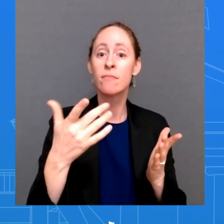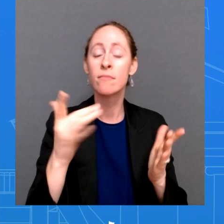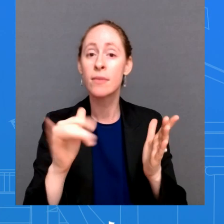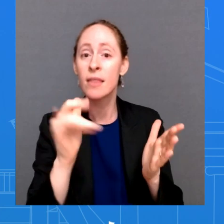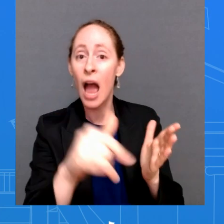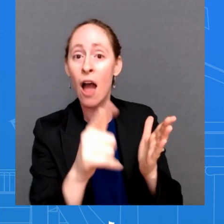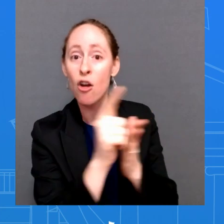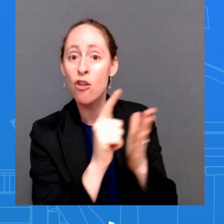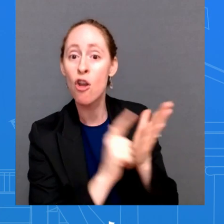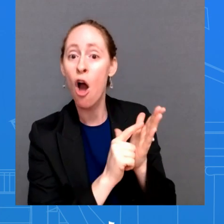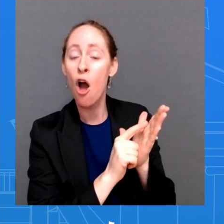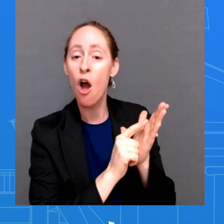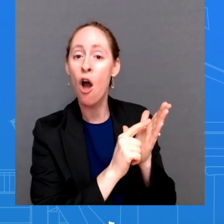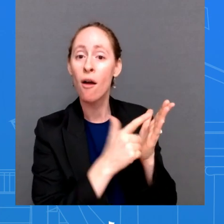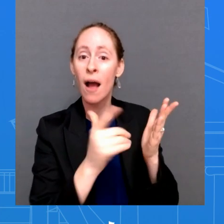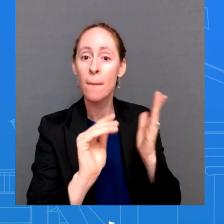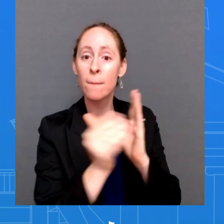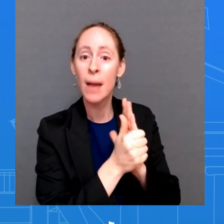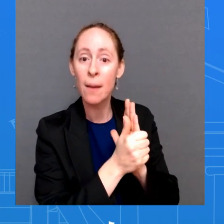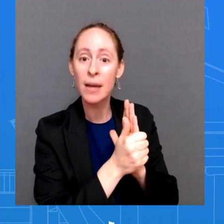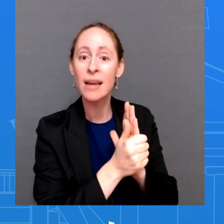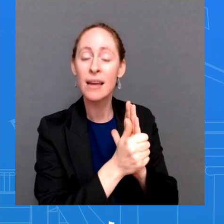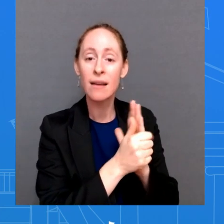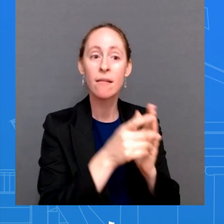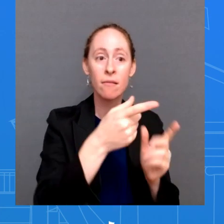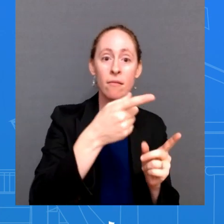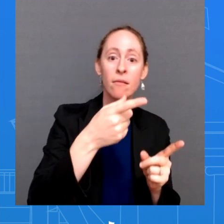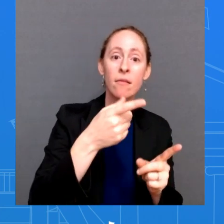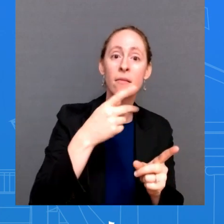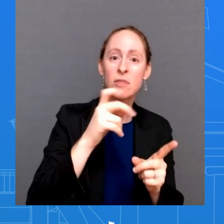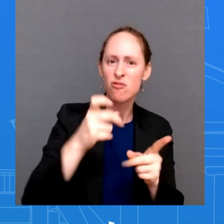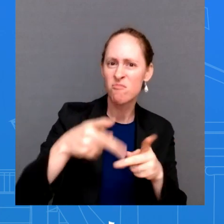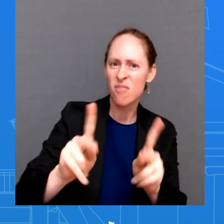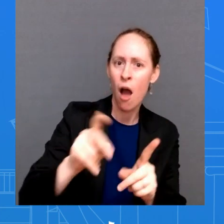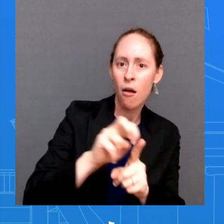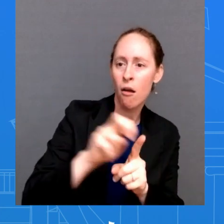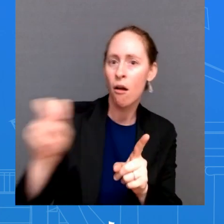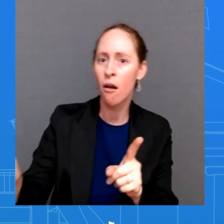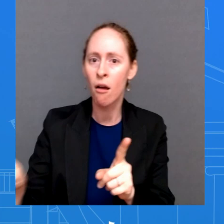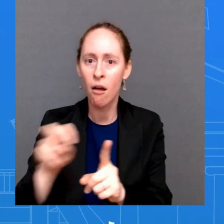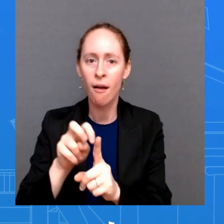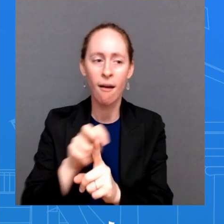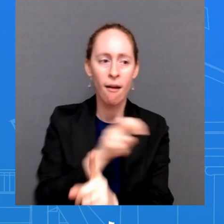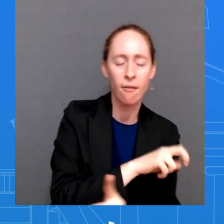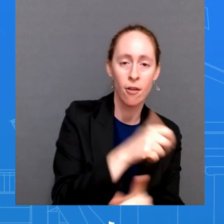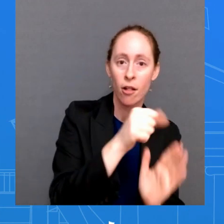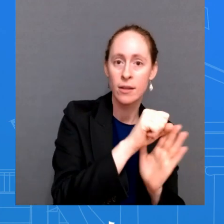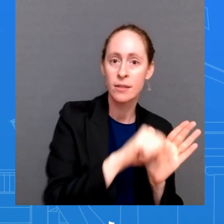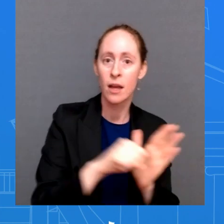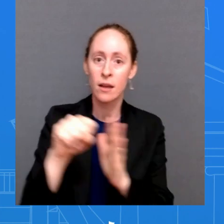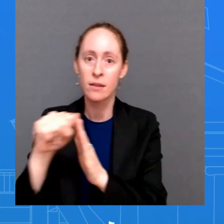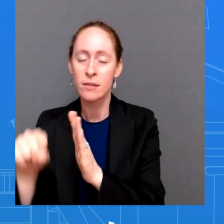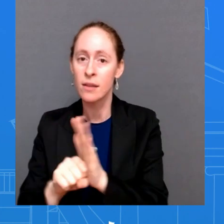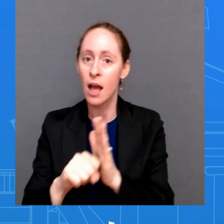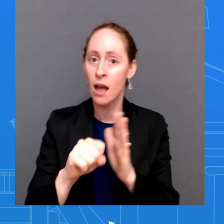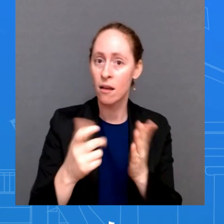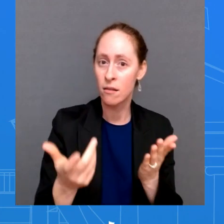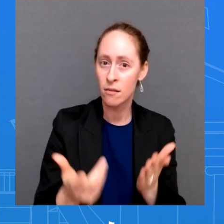But I will say this about what we saw in Kansas: The President was very clear that in order to, you know,